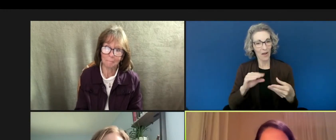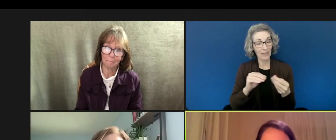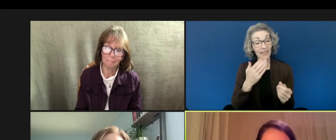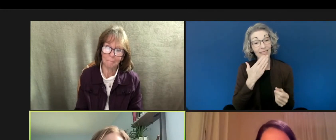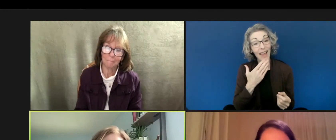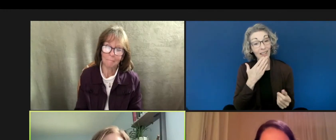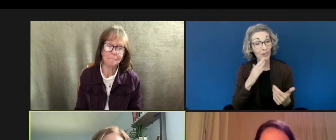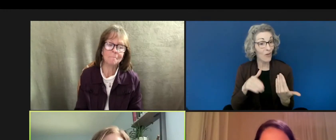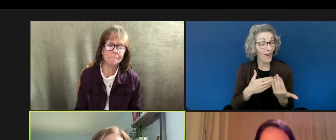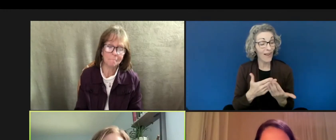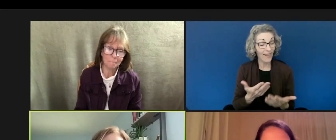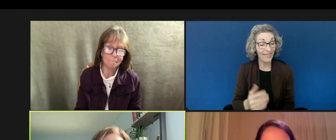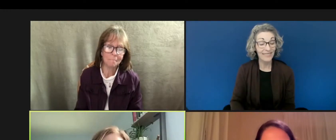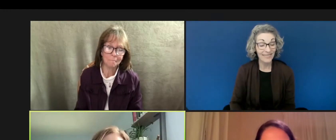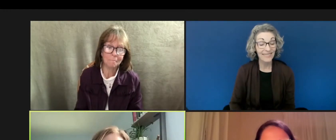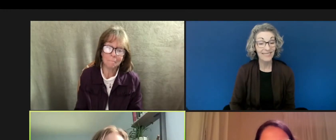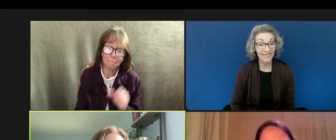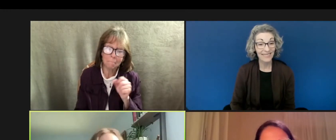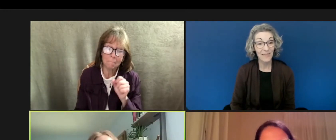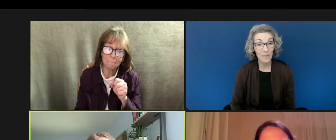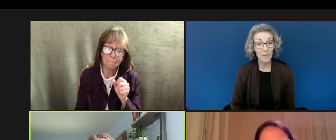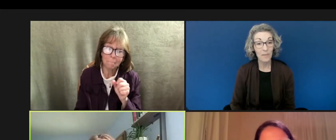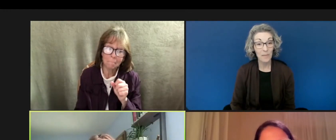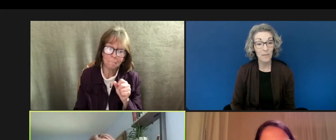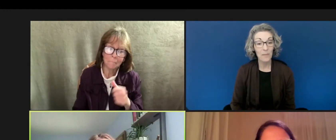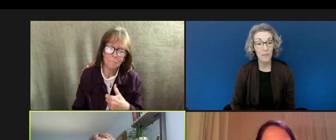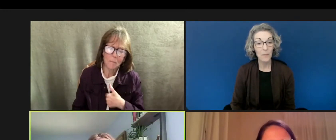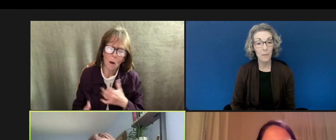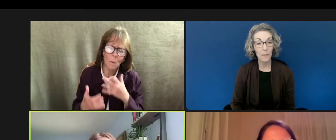Yeah, Angela, I wanted to check in with you about something.